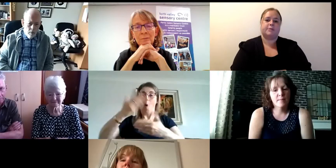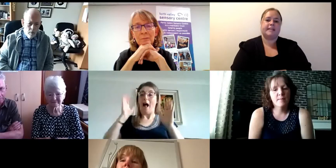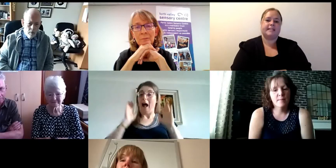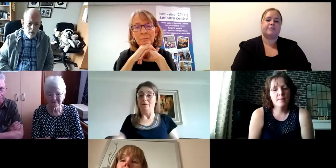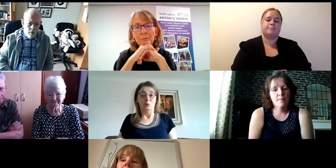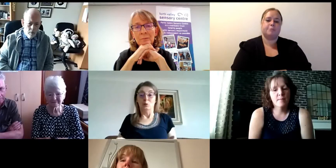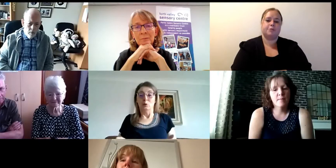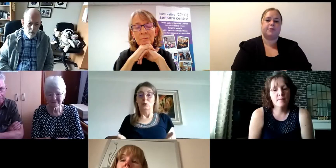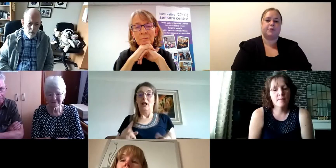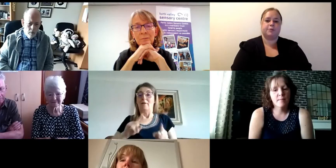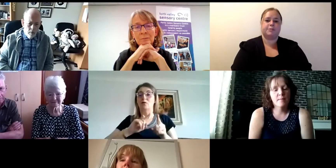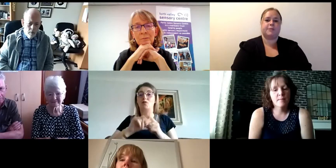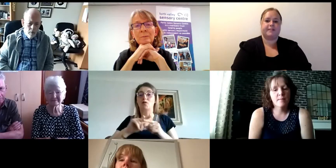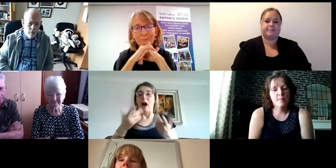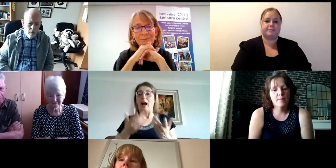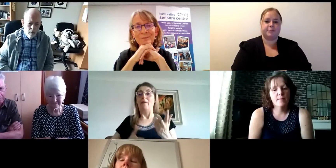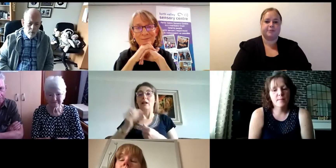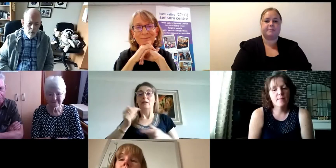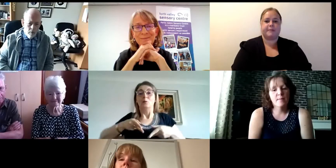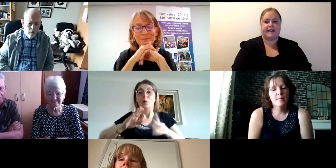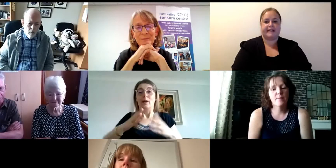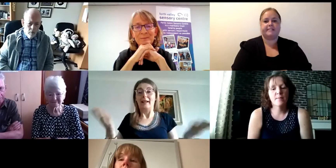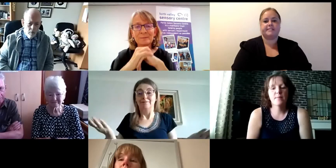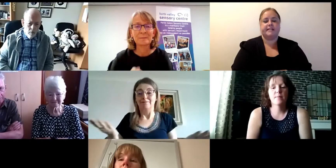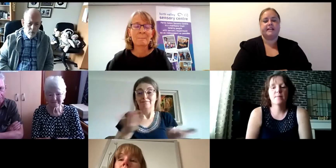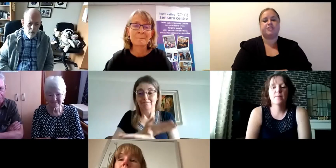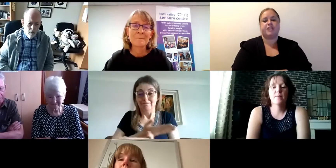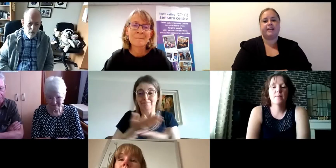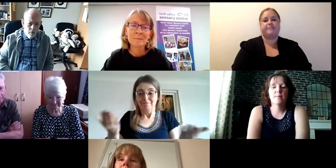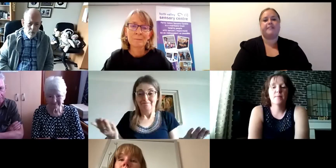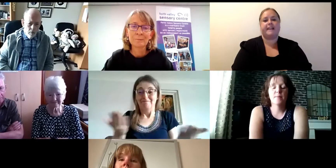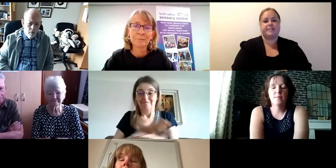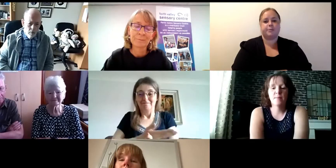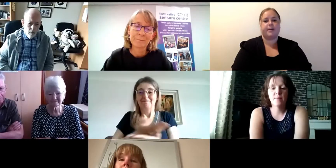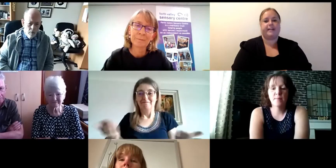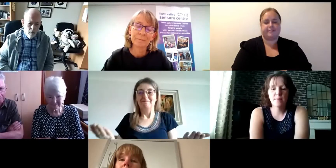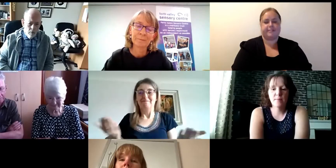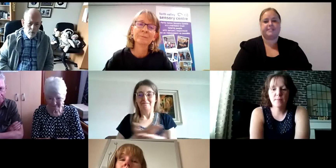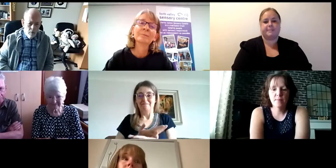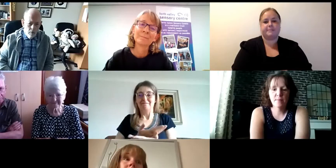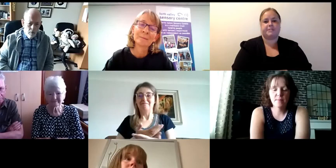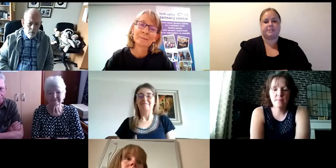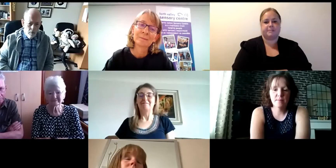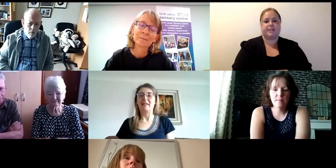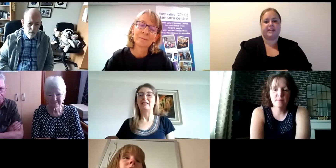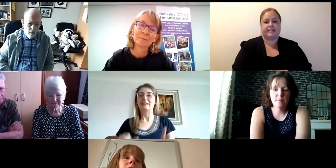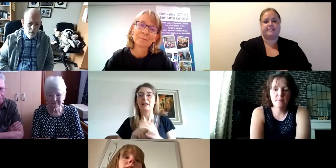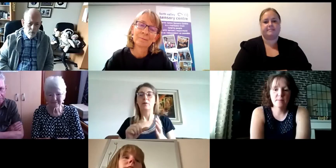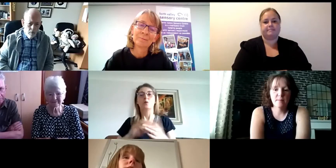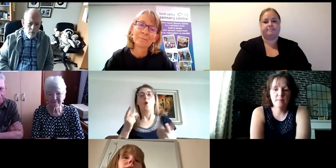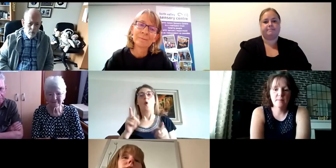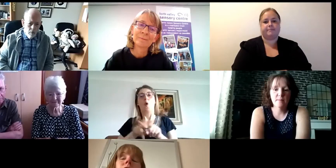and that's a problem so we need to remove those we have to move the barriers and try and find a way for us to communicate